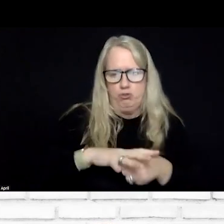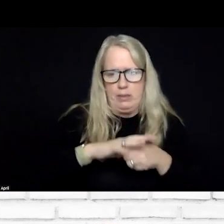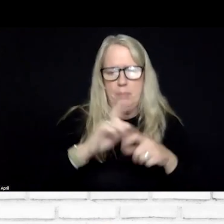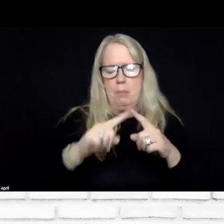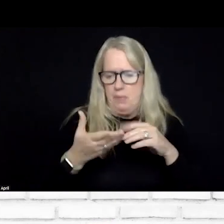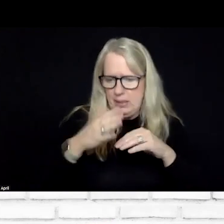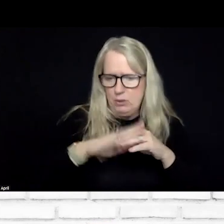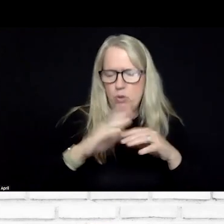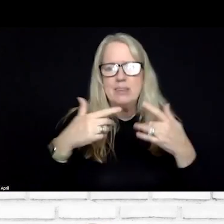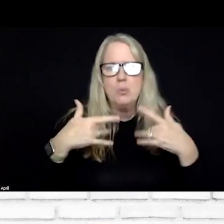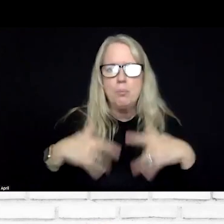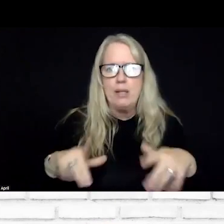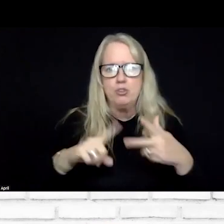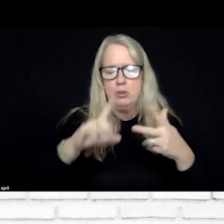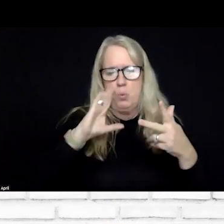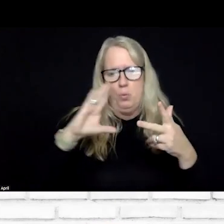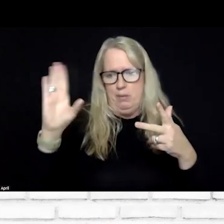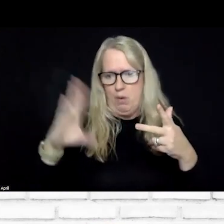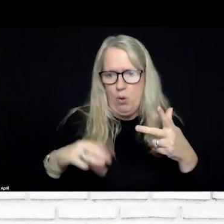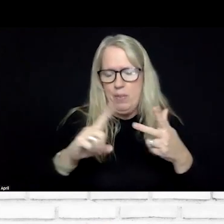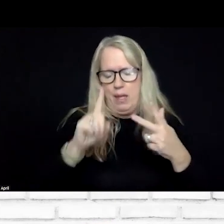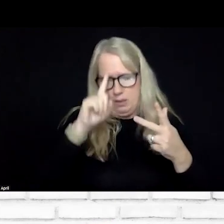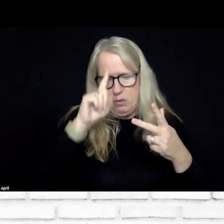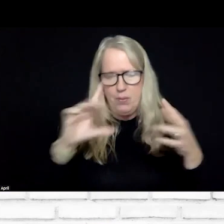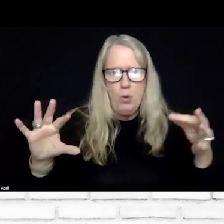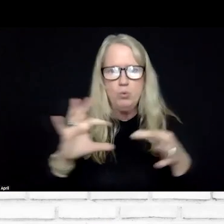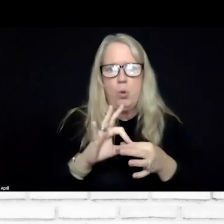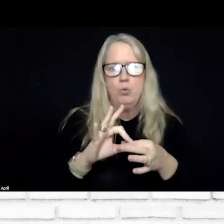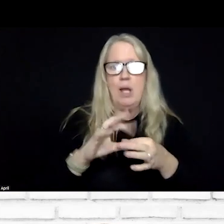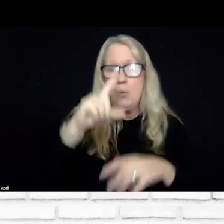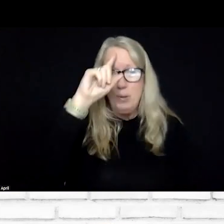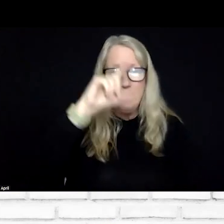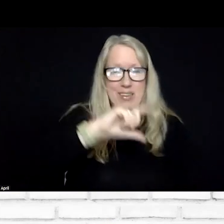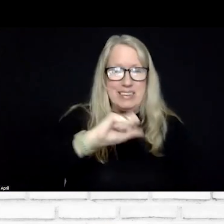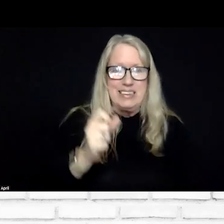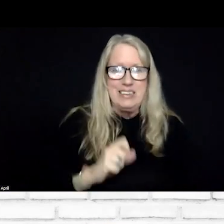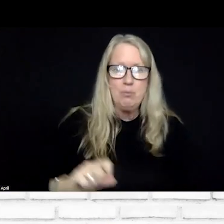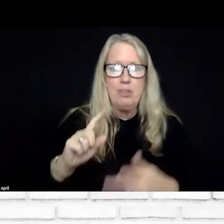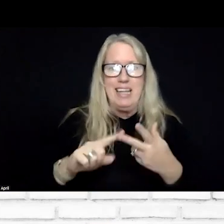DEPRESSION AND WE KNOW THE RELATION WITH SCHIZOPHRENIA AND PEOPLE